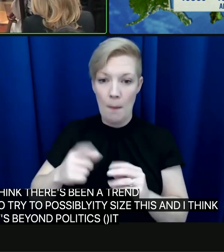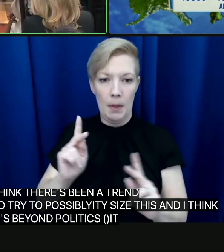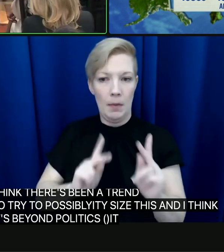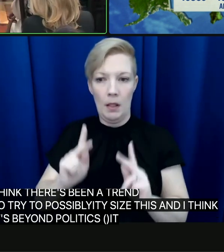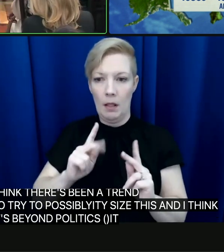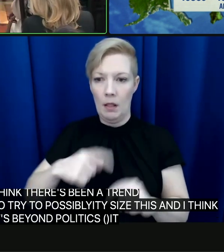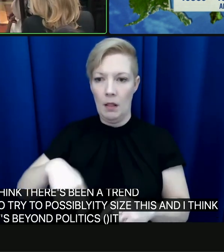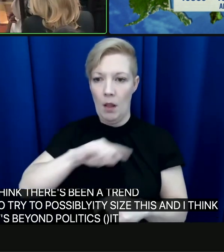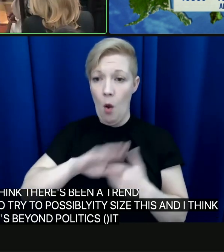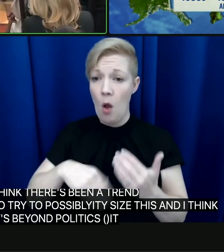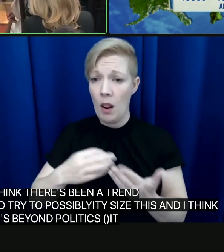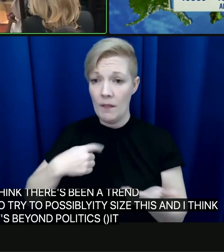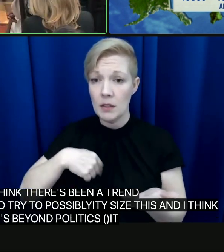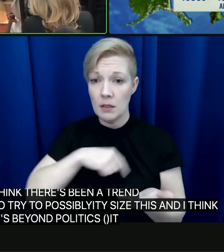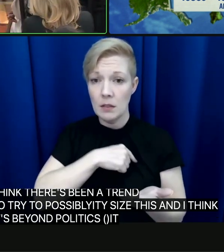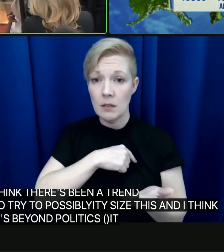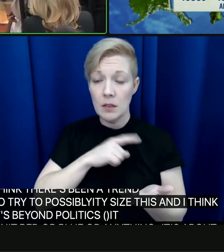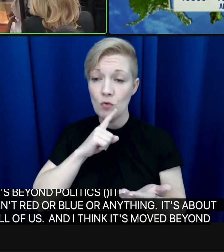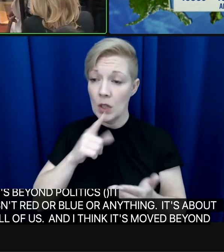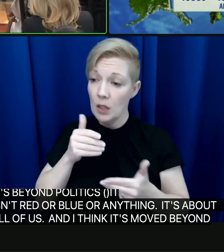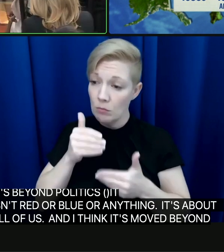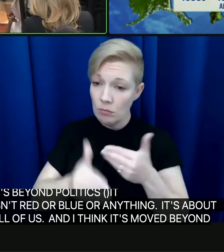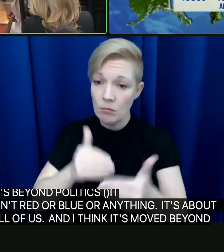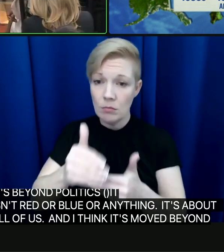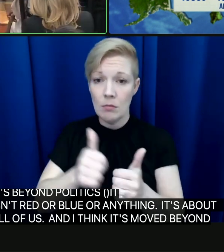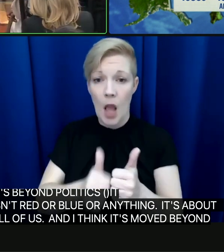And I think I think people are realizing